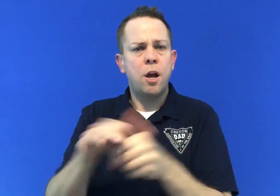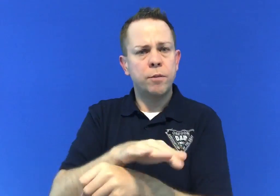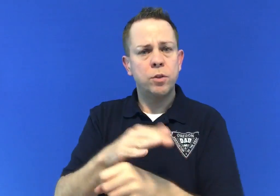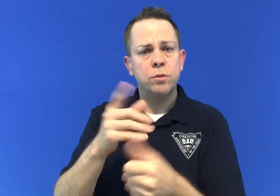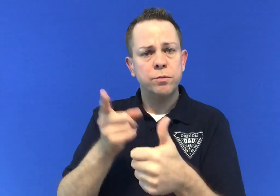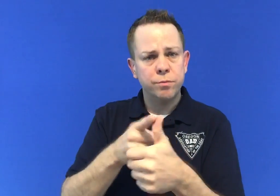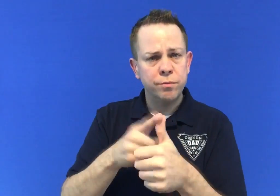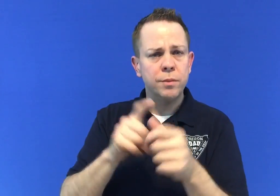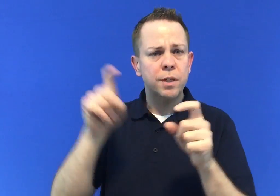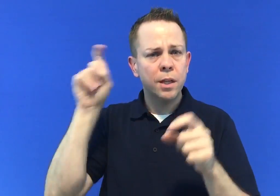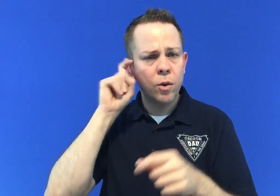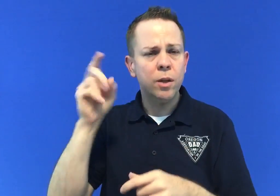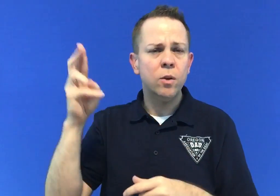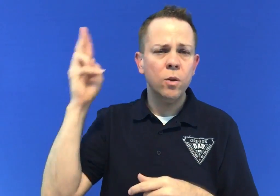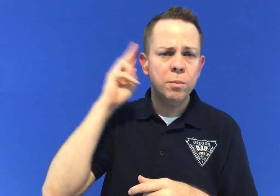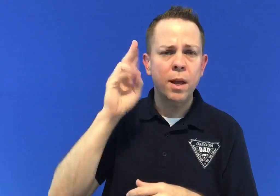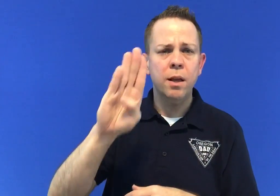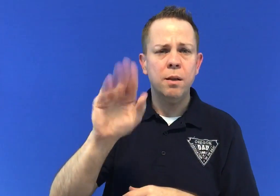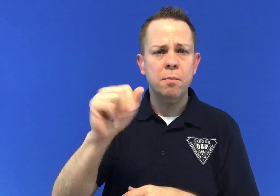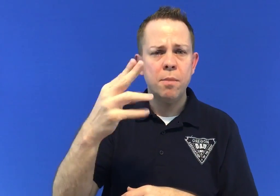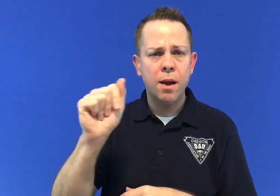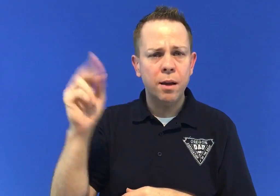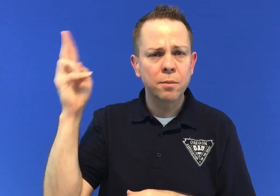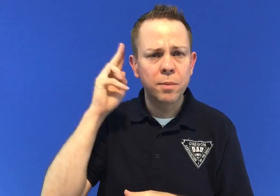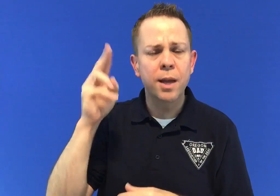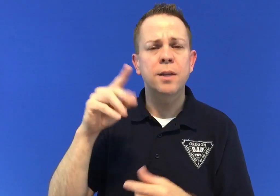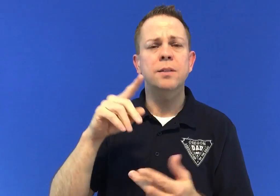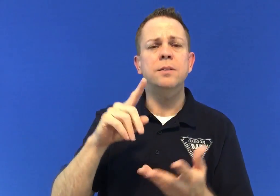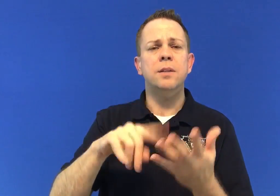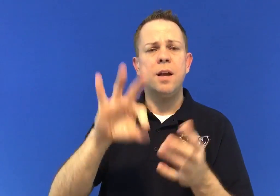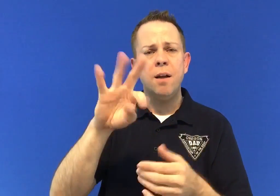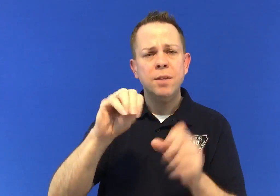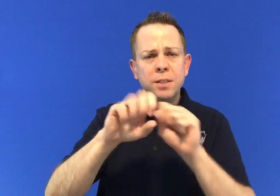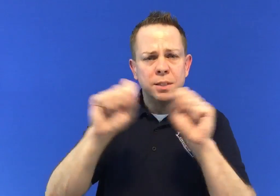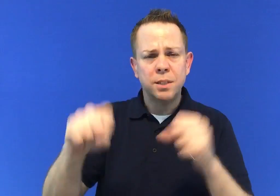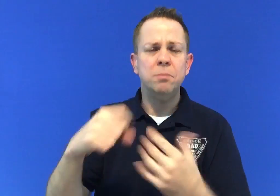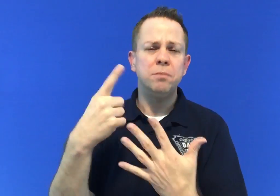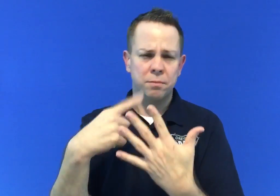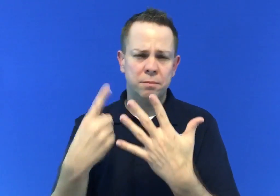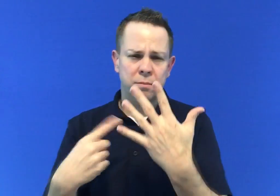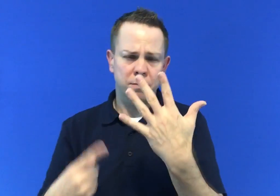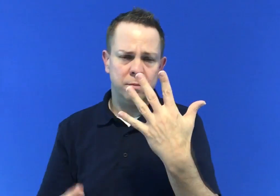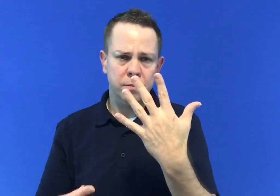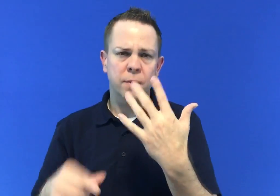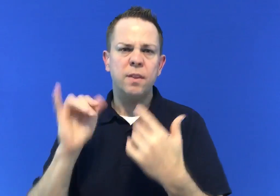for hearing aids, CI, BAHA, FM Systems and other hearing aids.